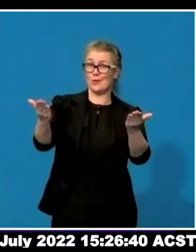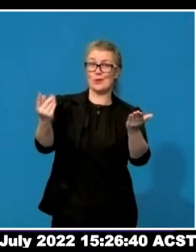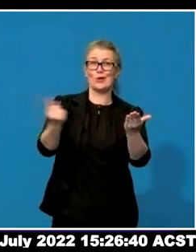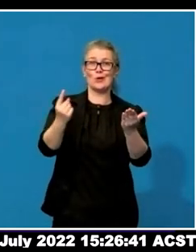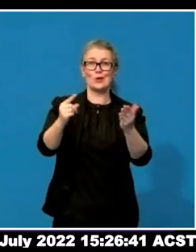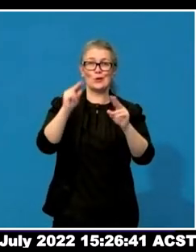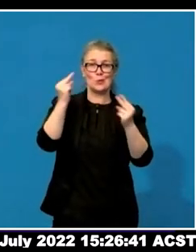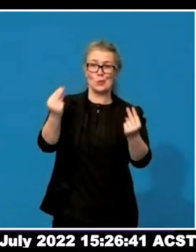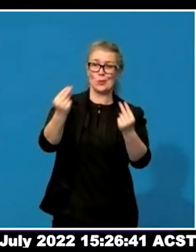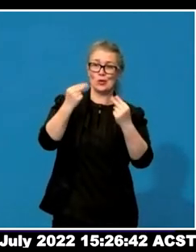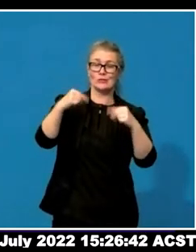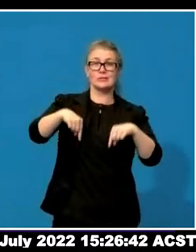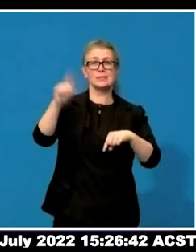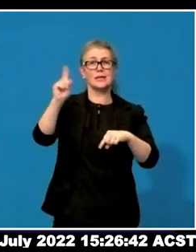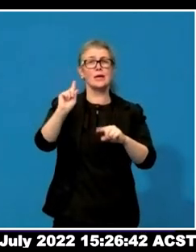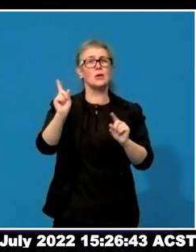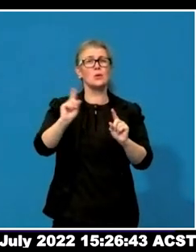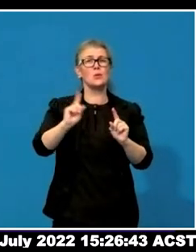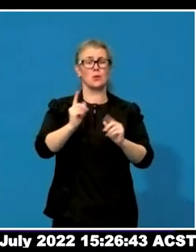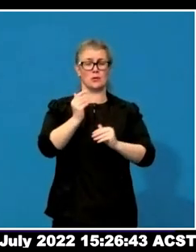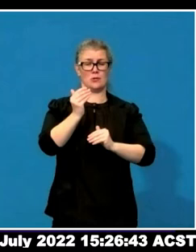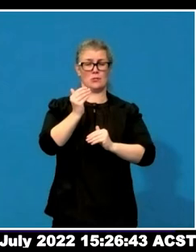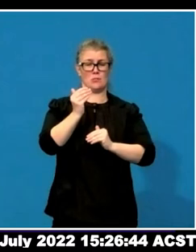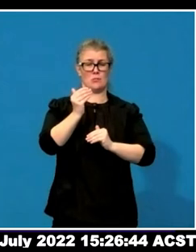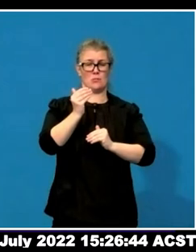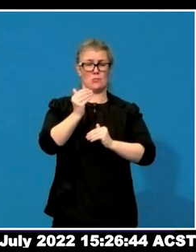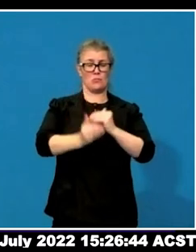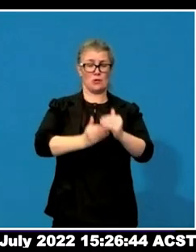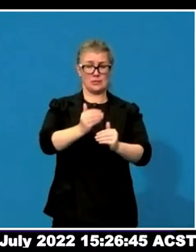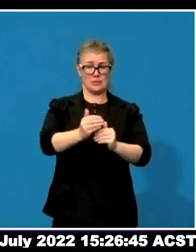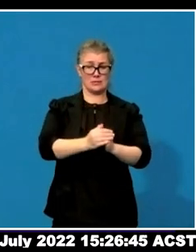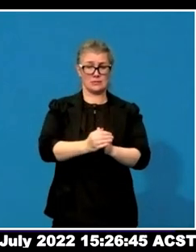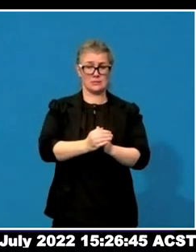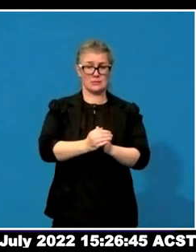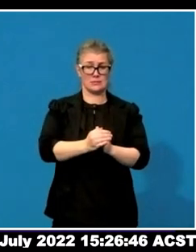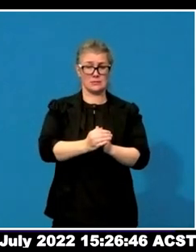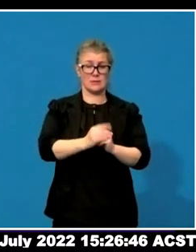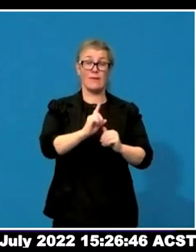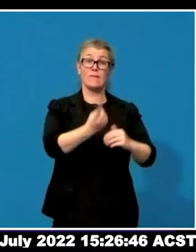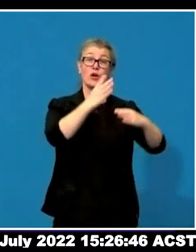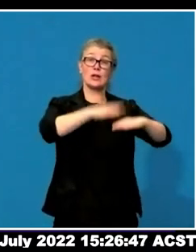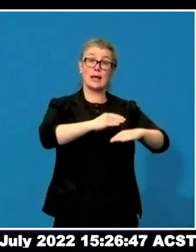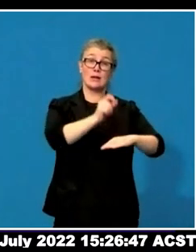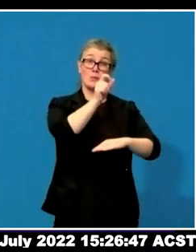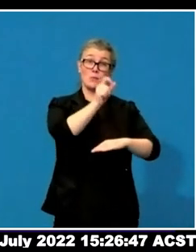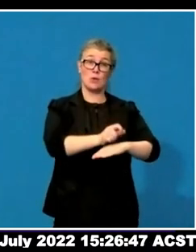what is the process in communicating from a First Nations person speaking in language